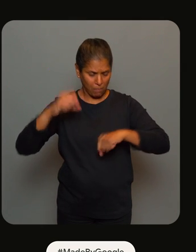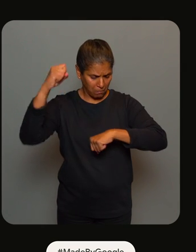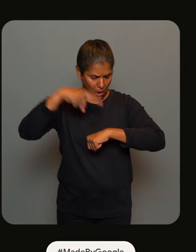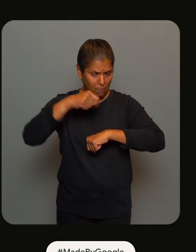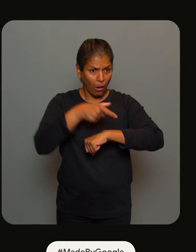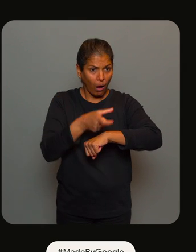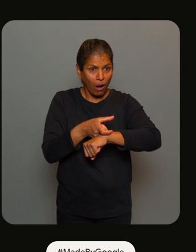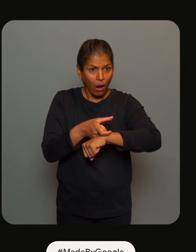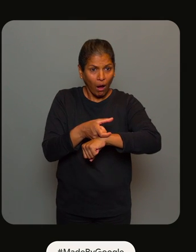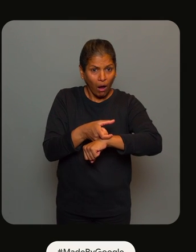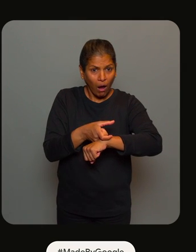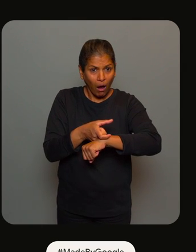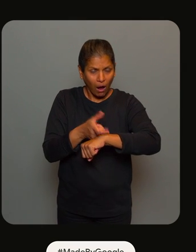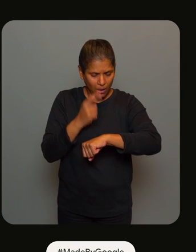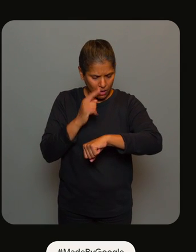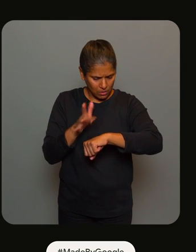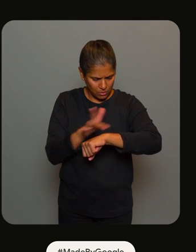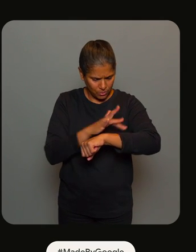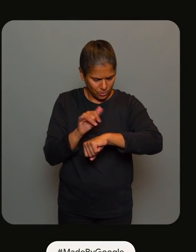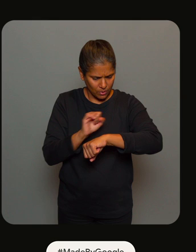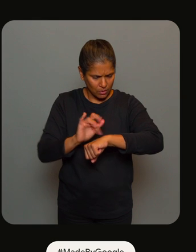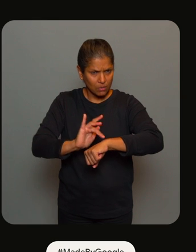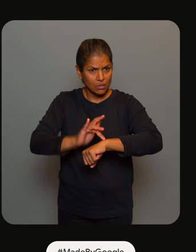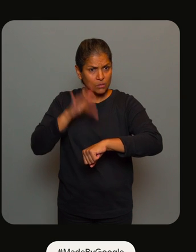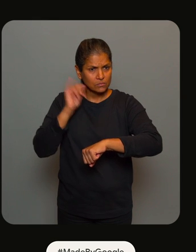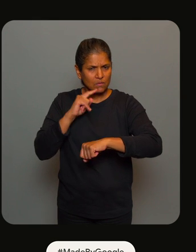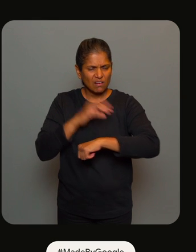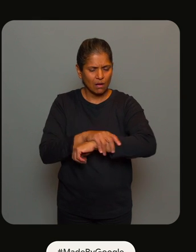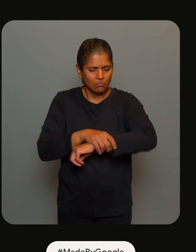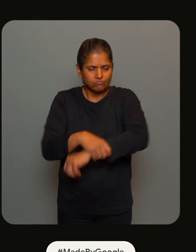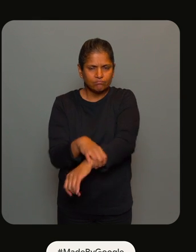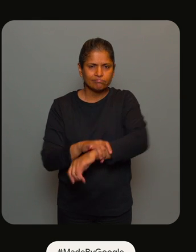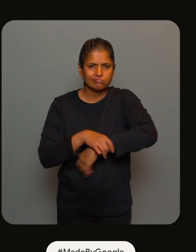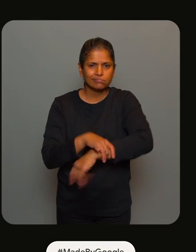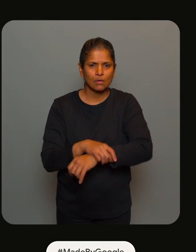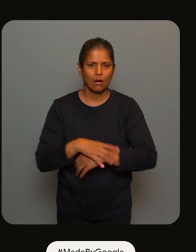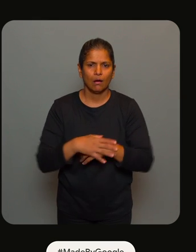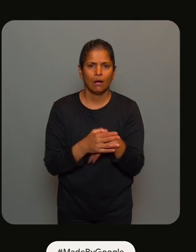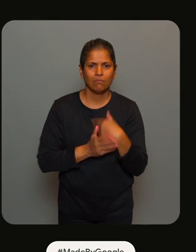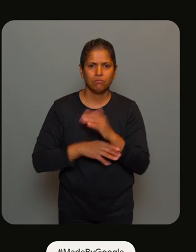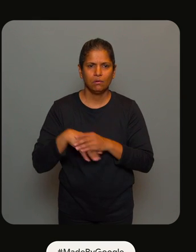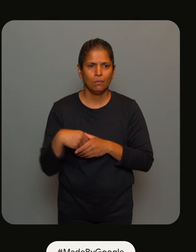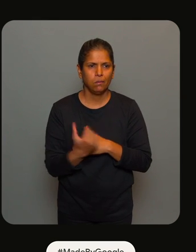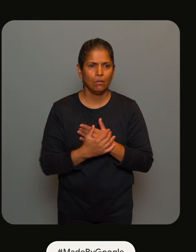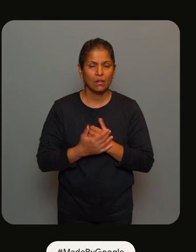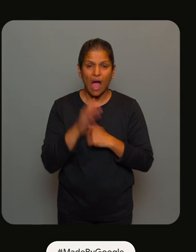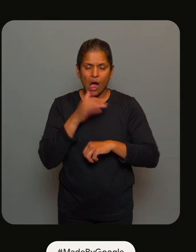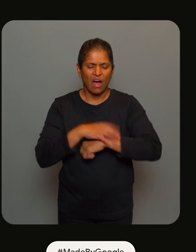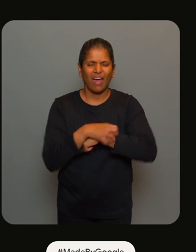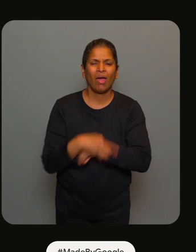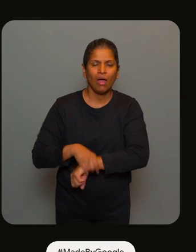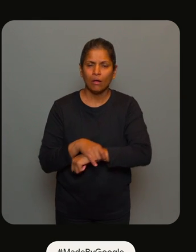And it’s practical, too, comfortable on the wrist, and it doesn’t get in the way of shirts and sleeves.